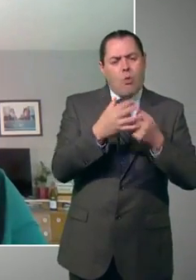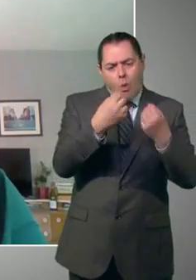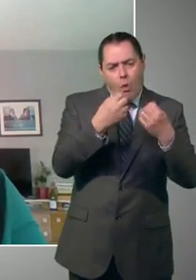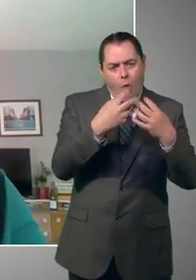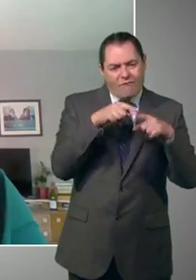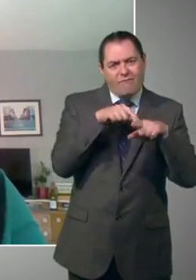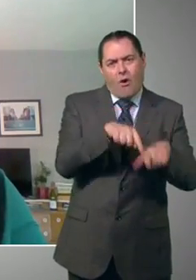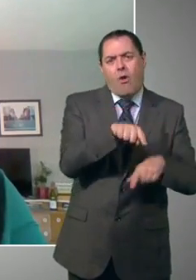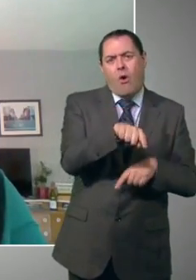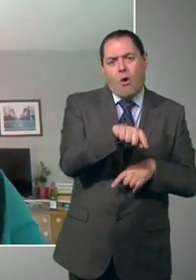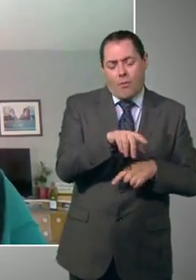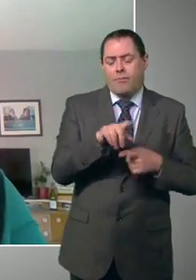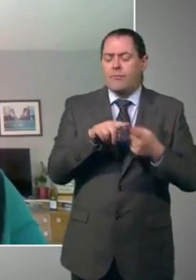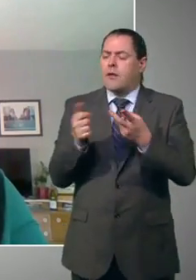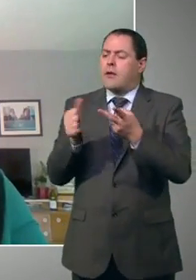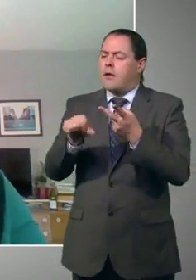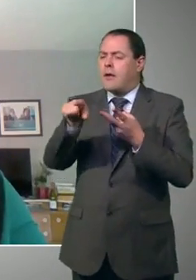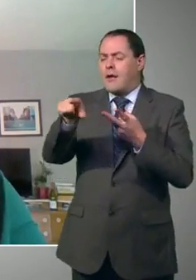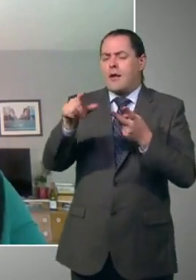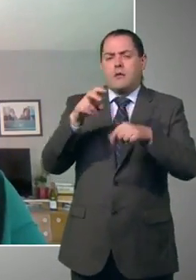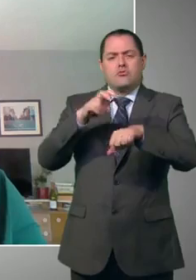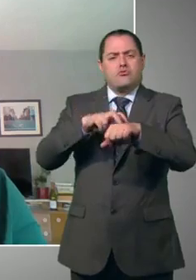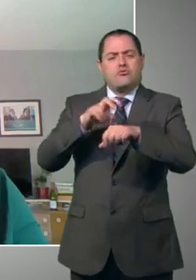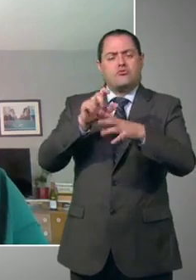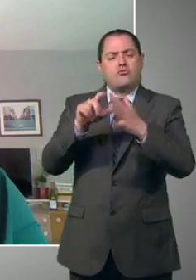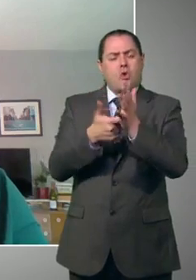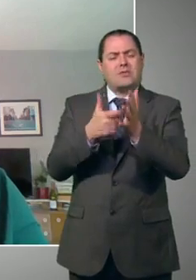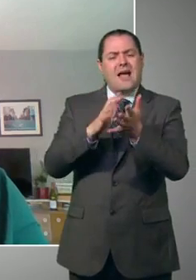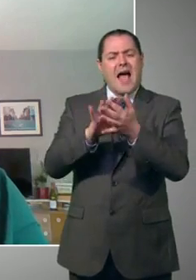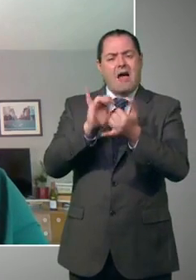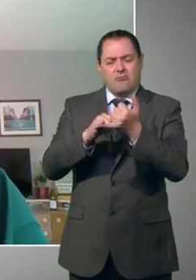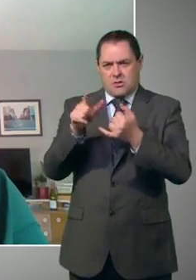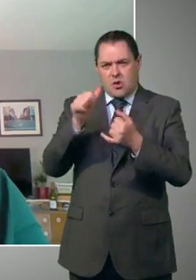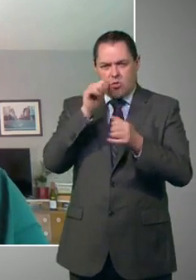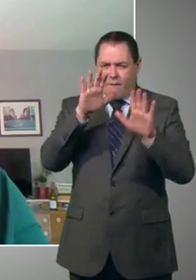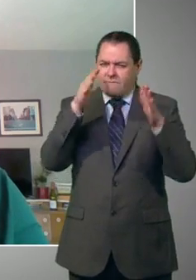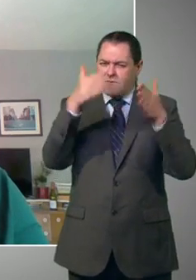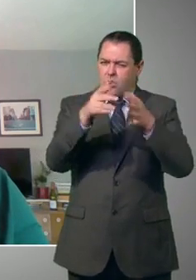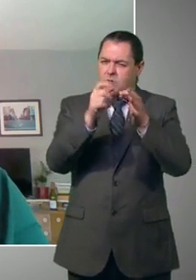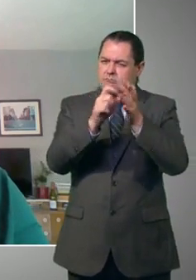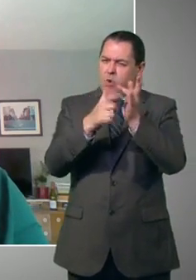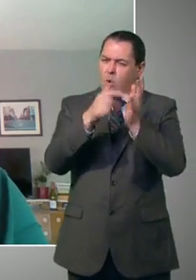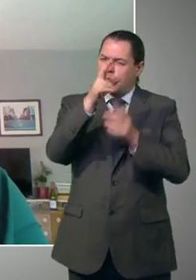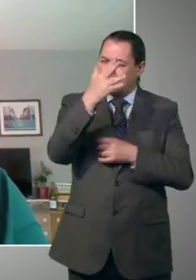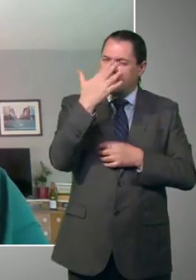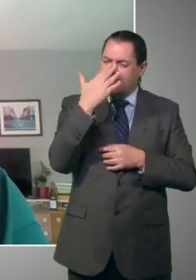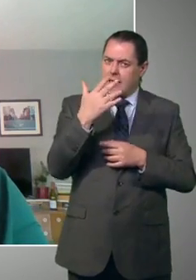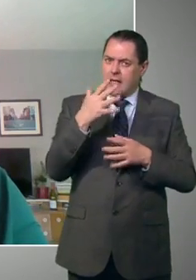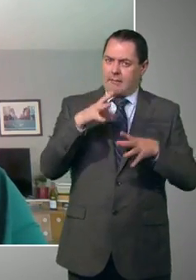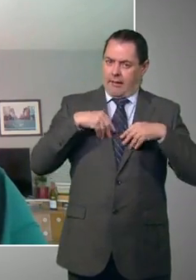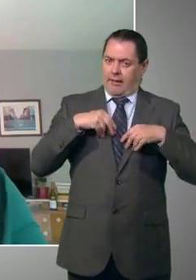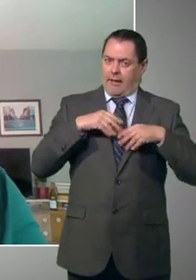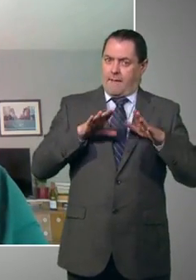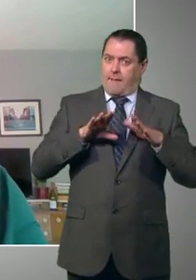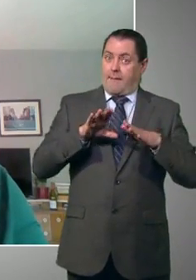national attention on Bolton in the last few weeks, and there are signs of infection rate rises are now slowing thanks to